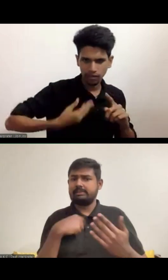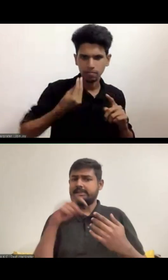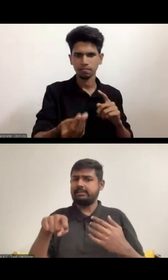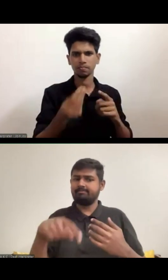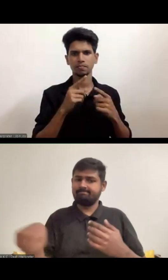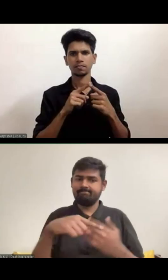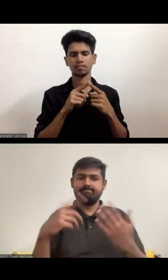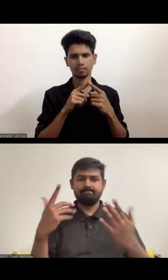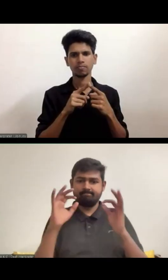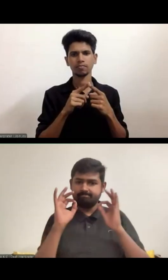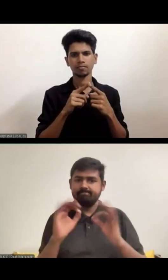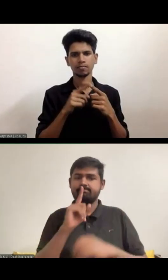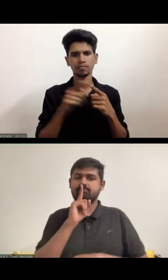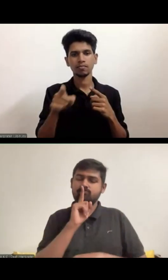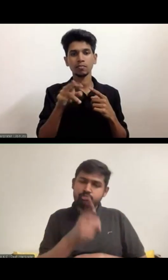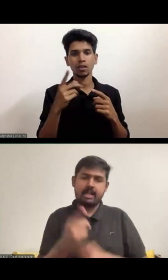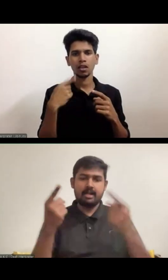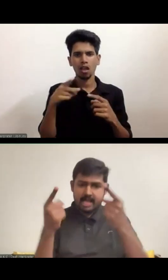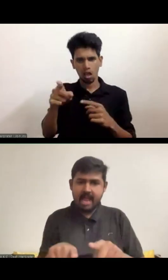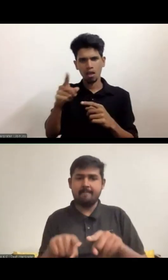It's about strengthening the disability voice.